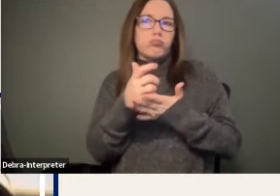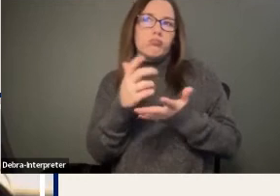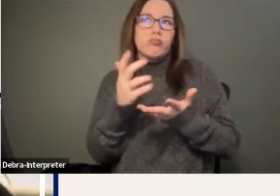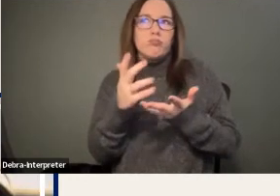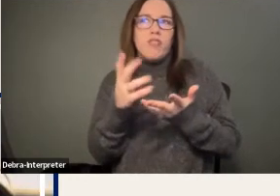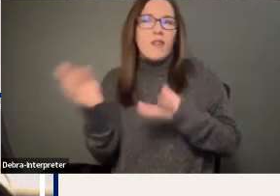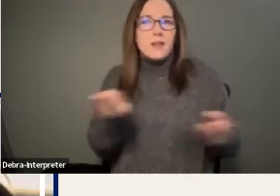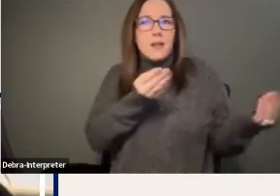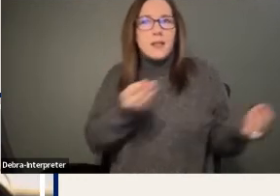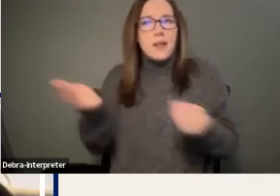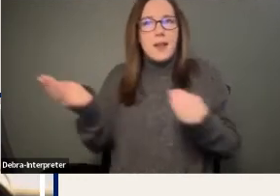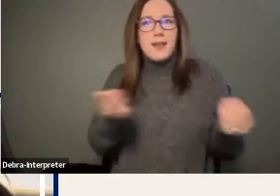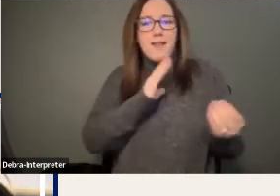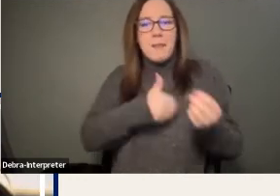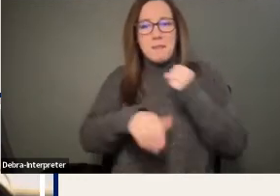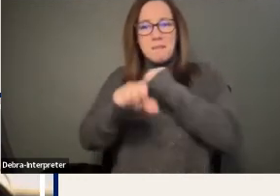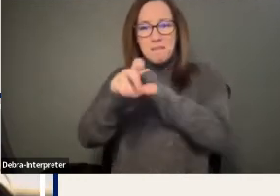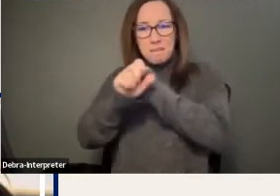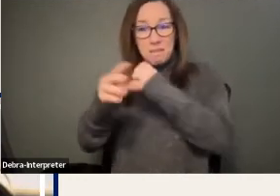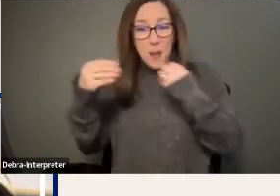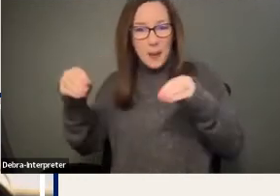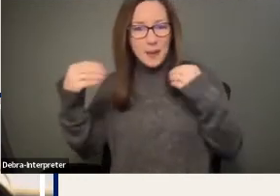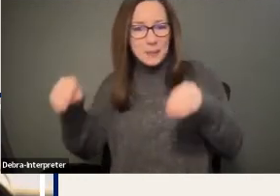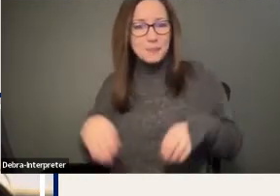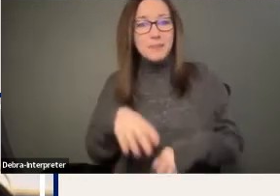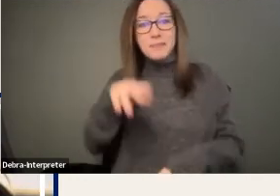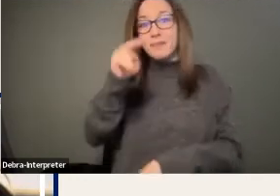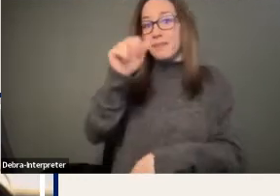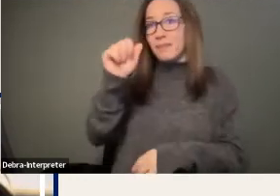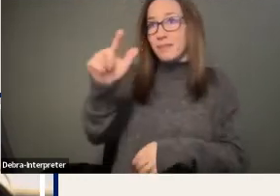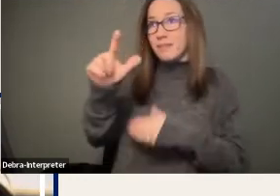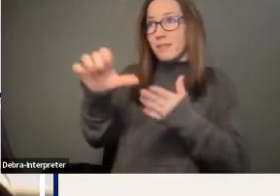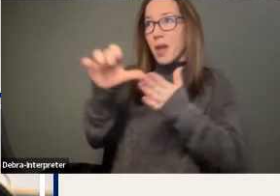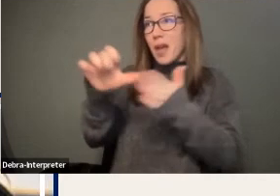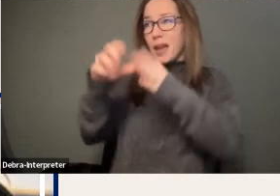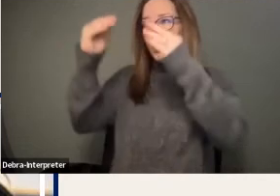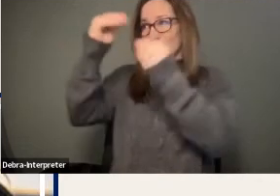connect us and help facilitate our markets and things